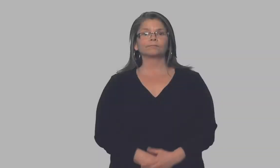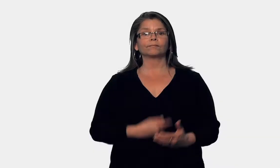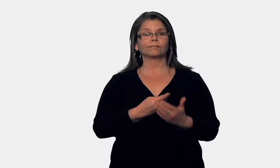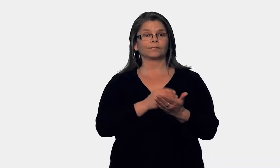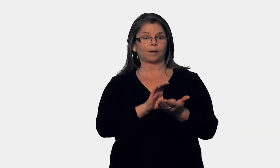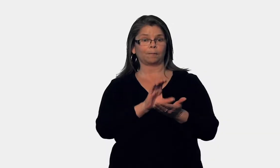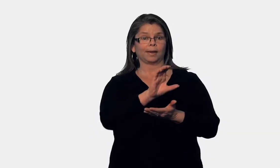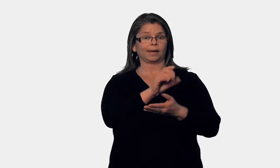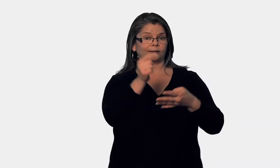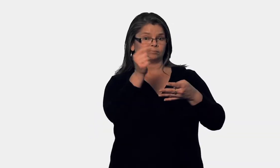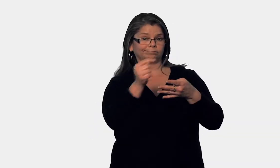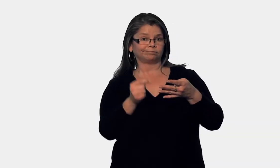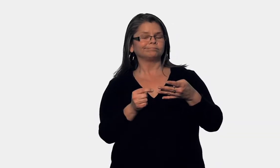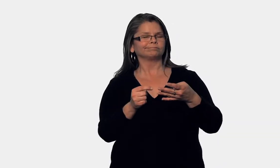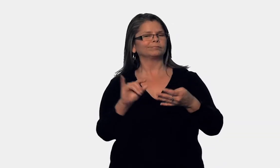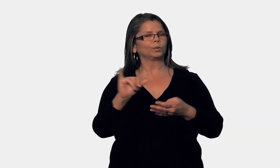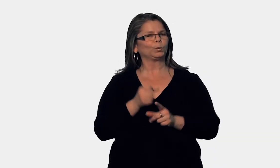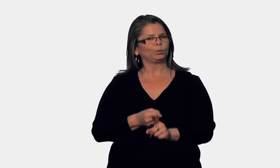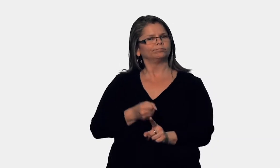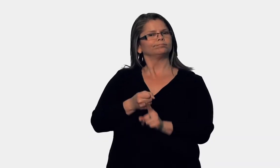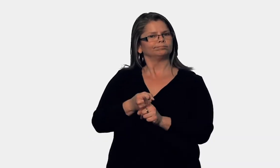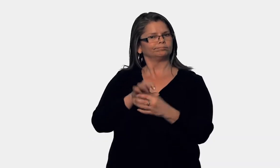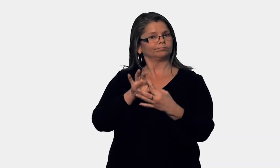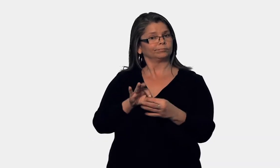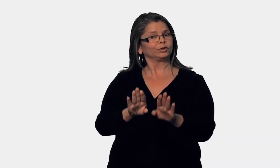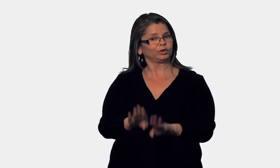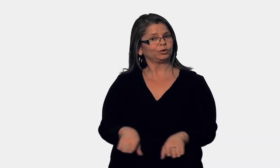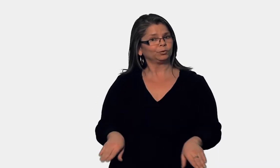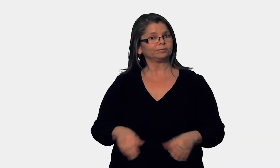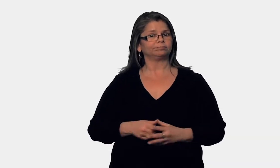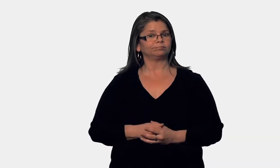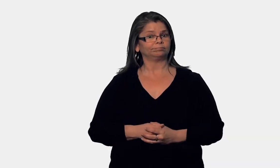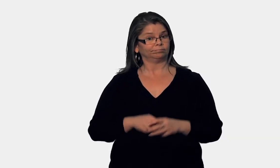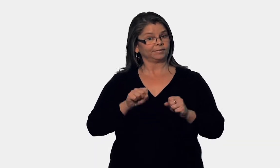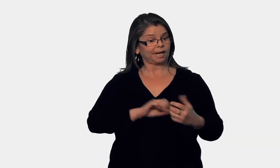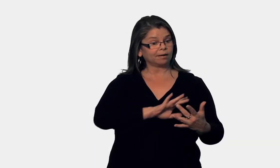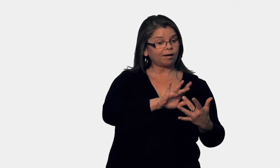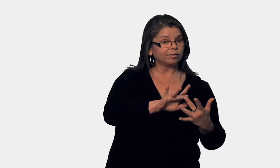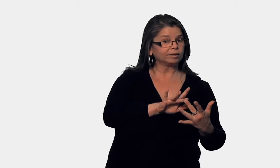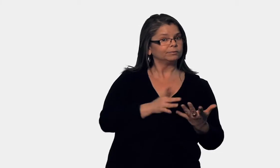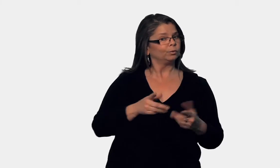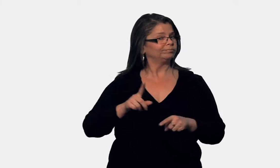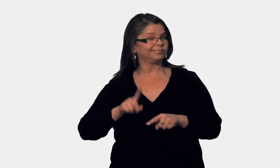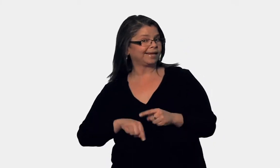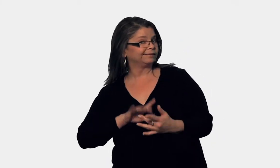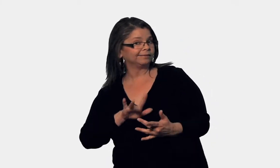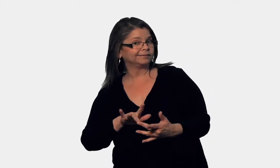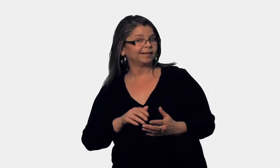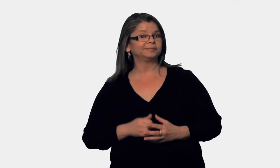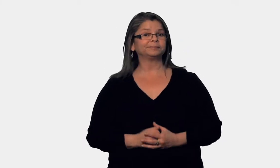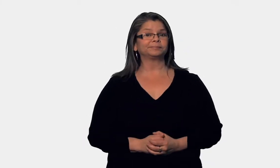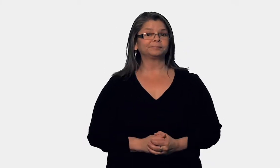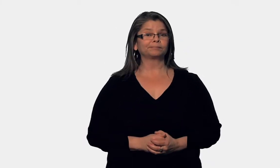Bail conditions can also say whether the accused can have contact with his or her children.